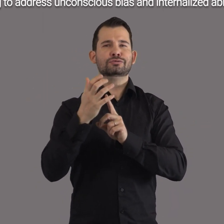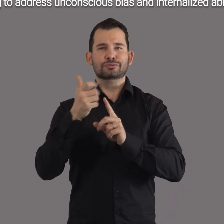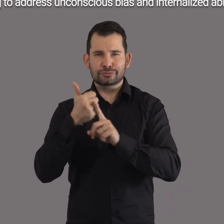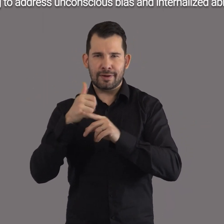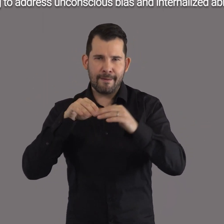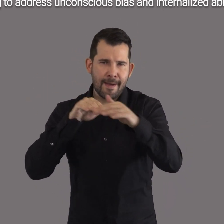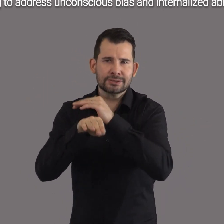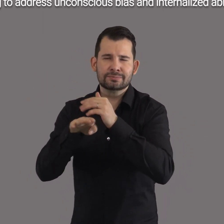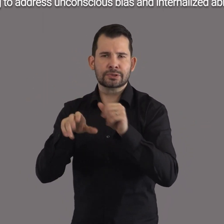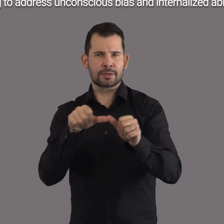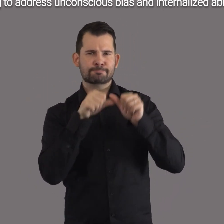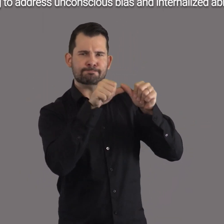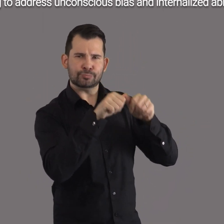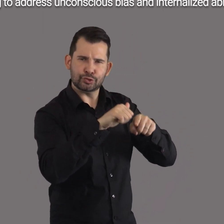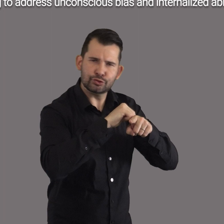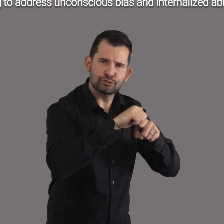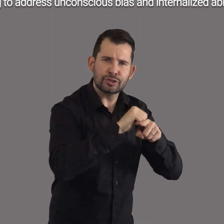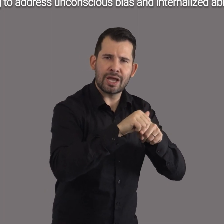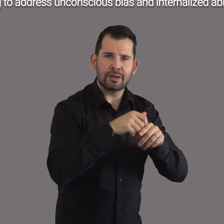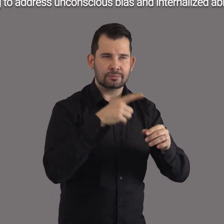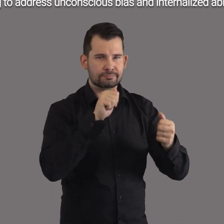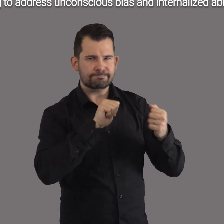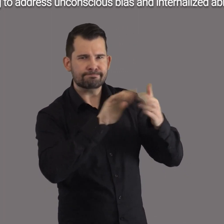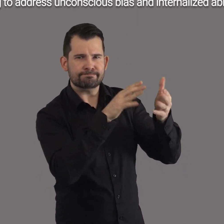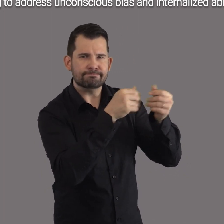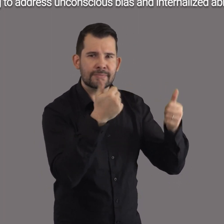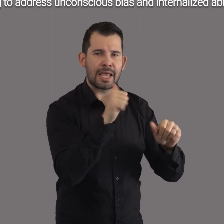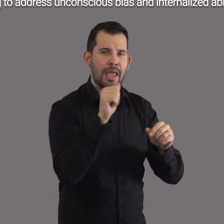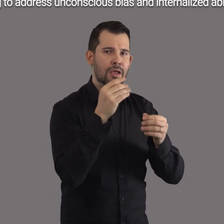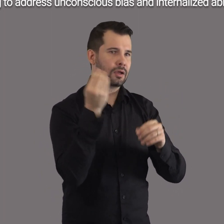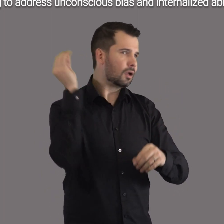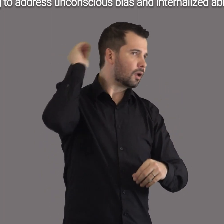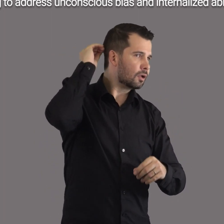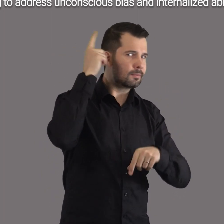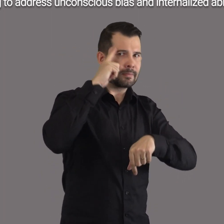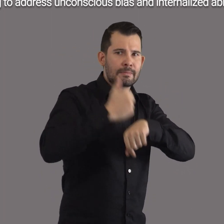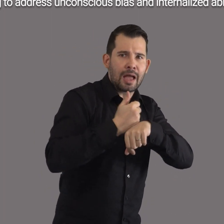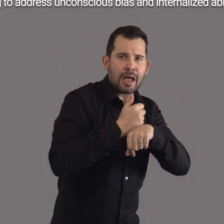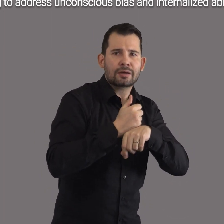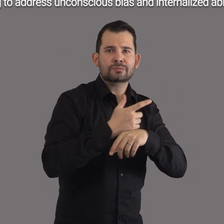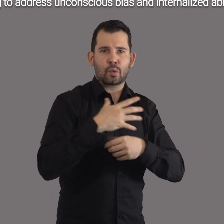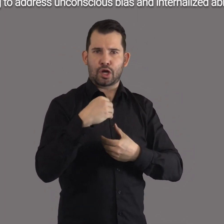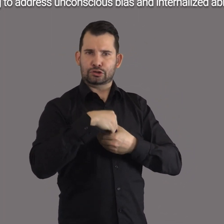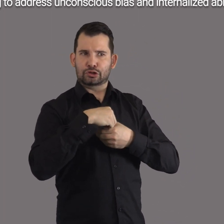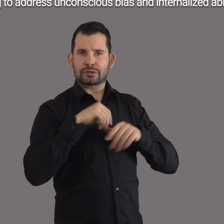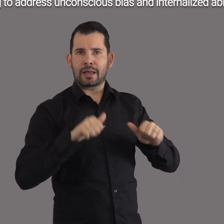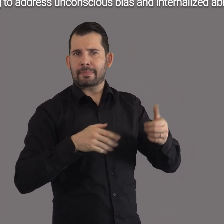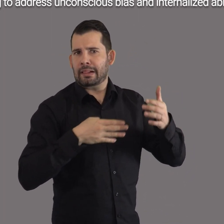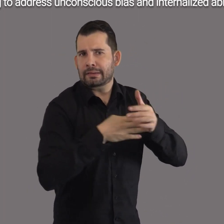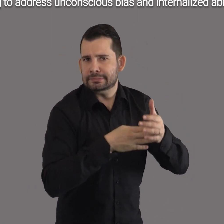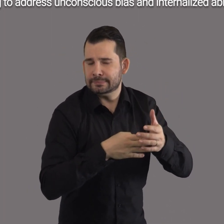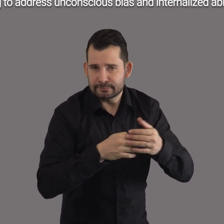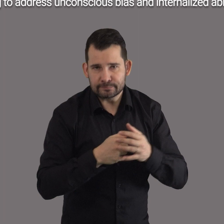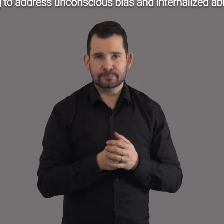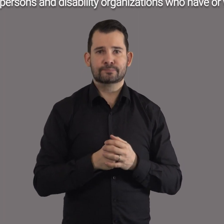training to address unconscious bias and internalized ableism;